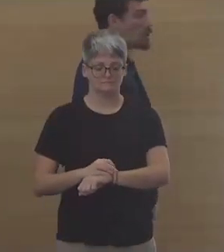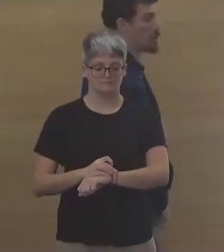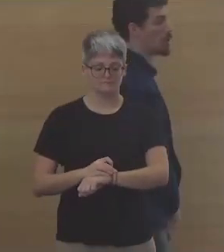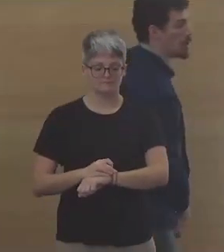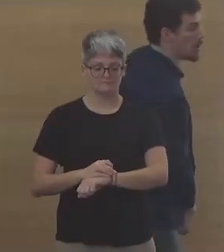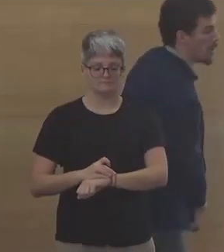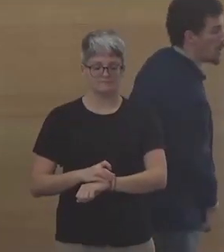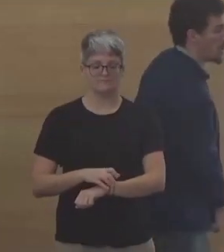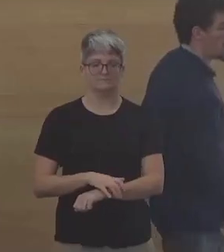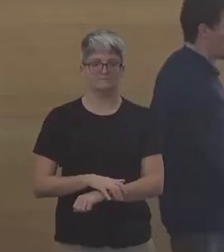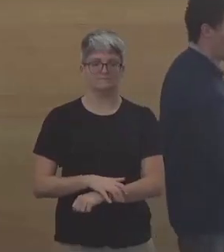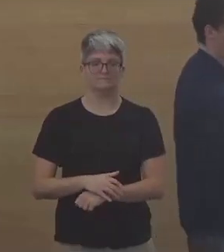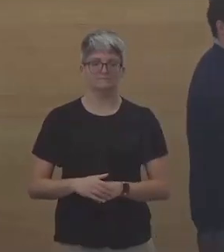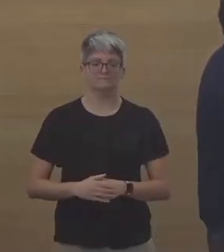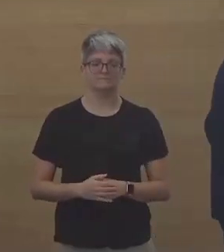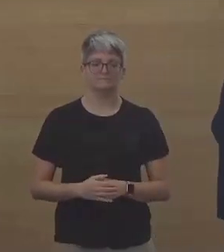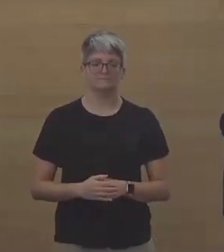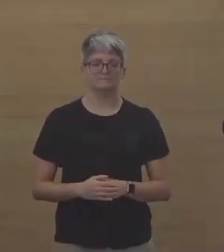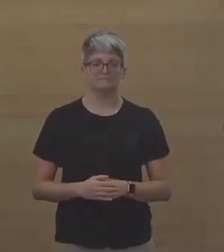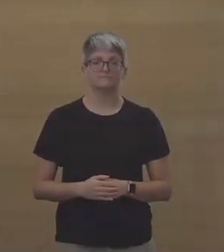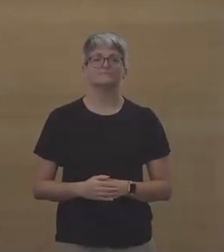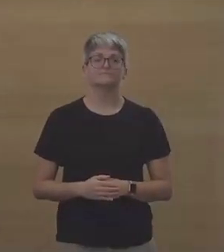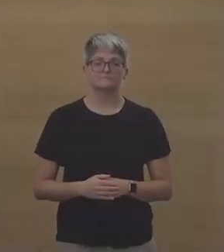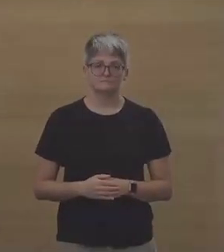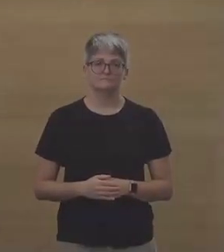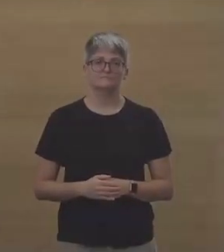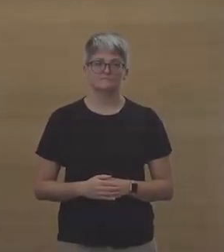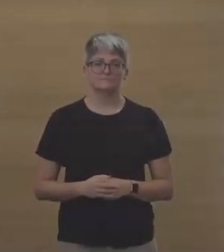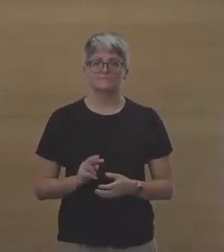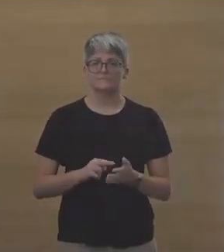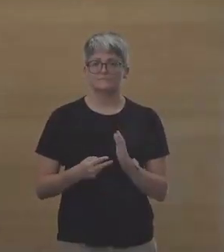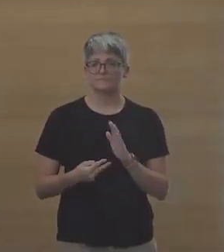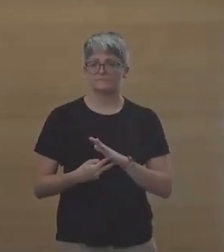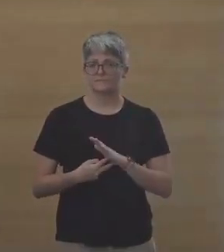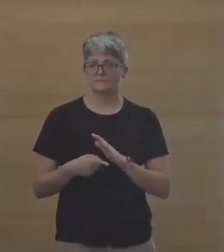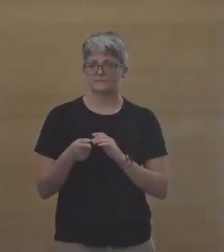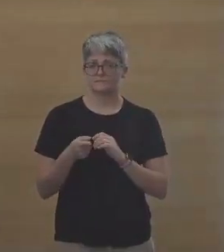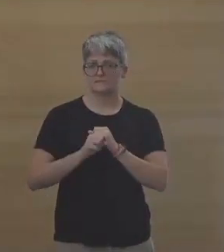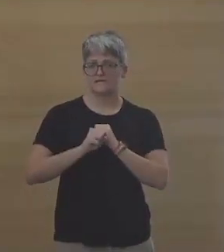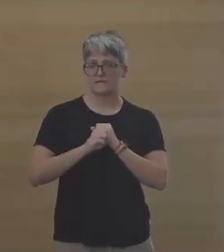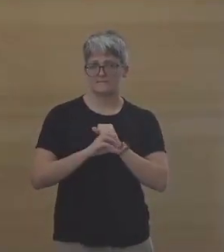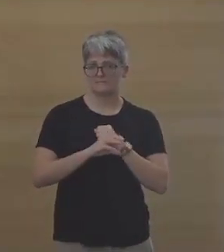Now, what is the campaign committee?